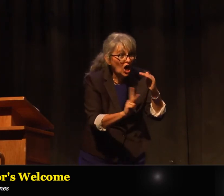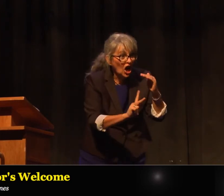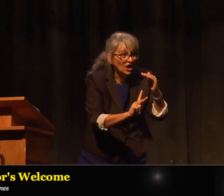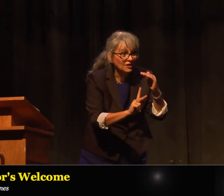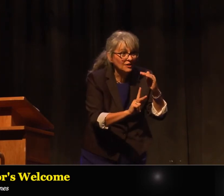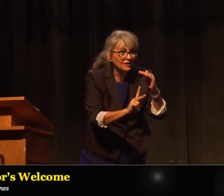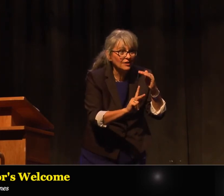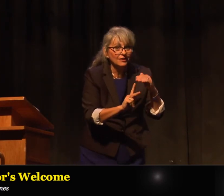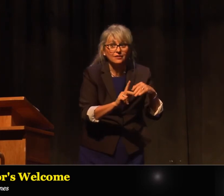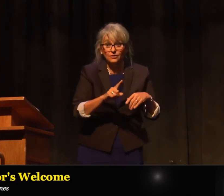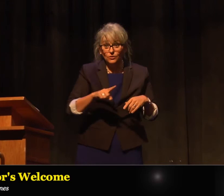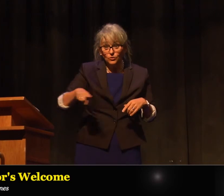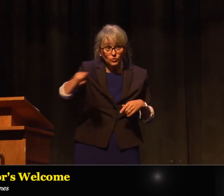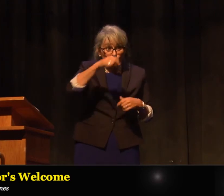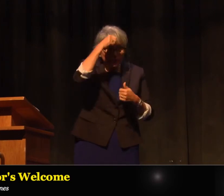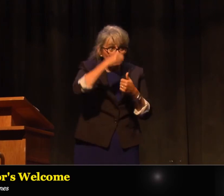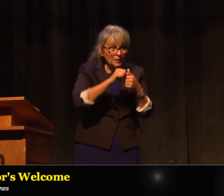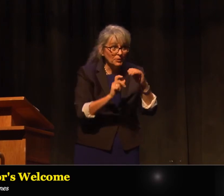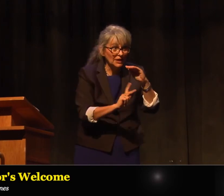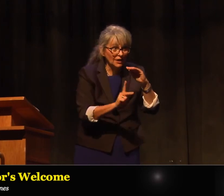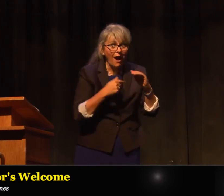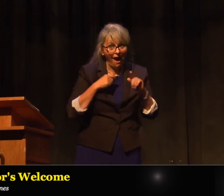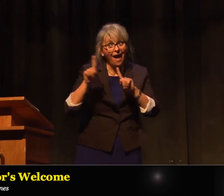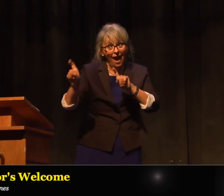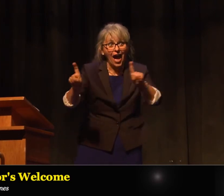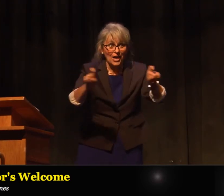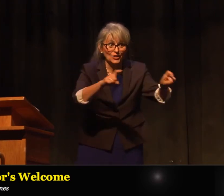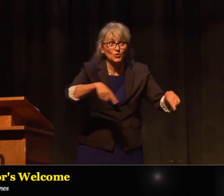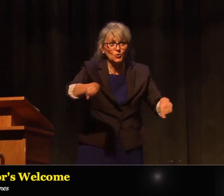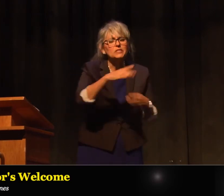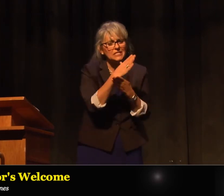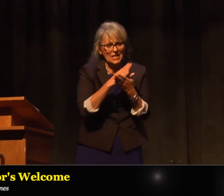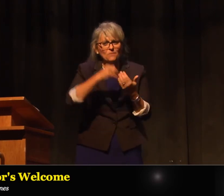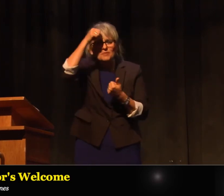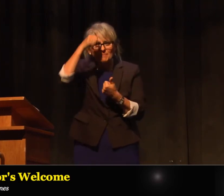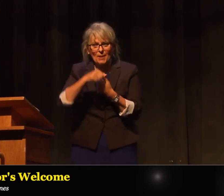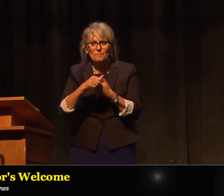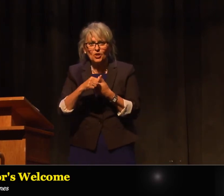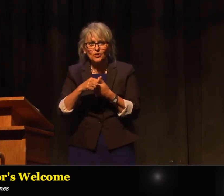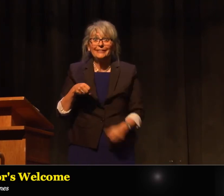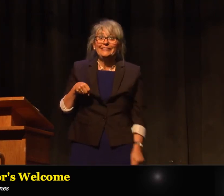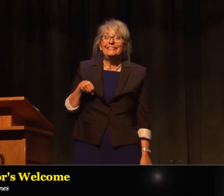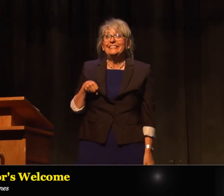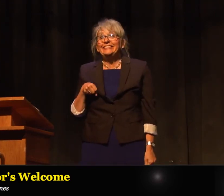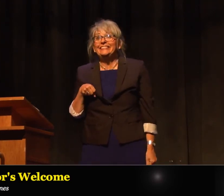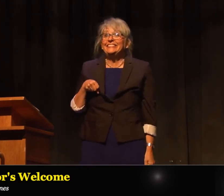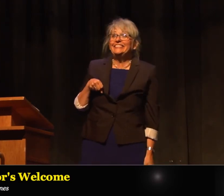kindergarten, you remember kindergarten? Remember, I asked, some of you remember